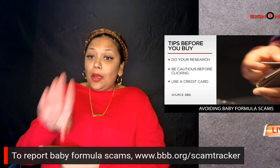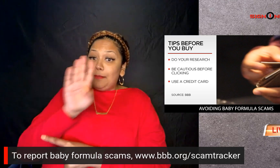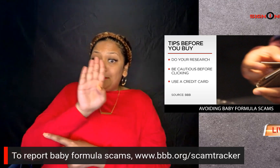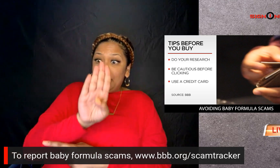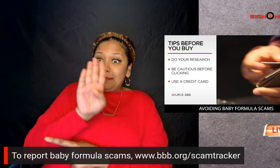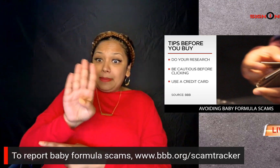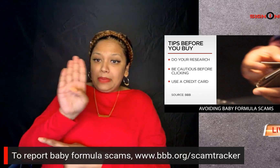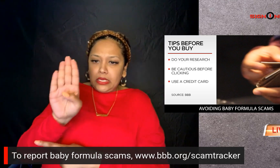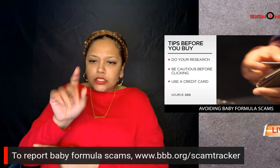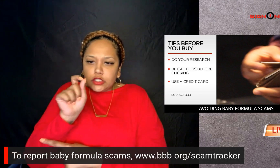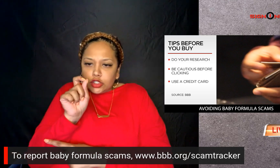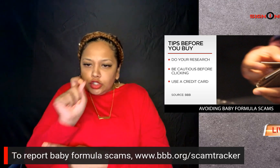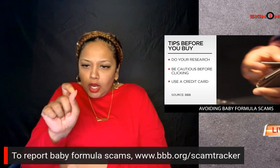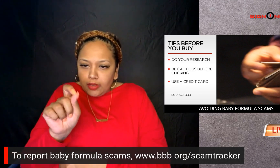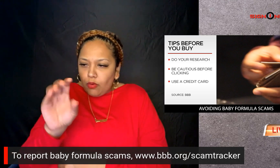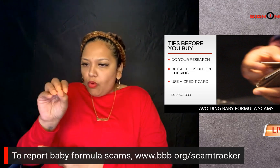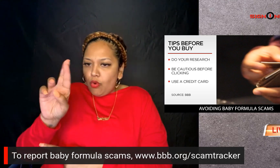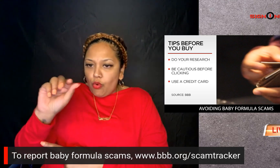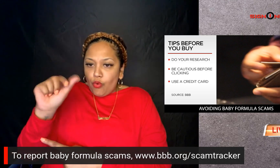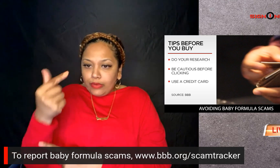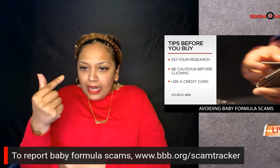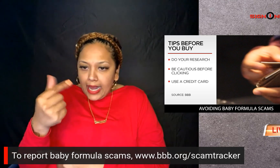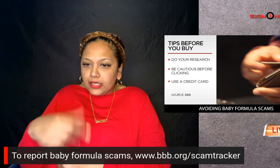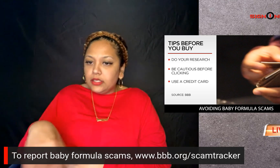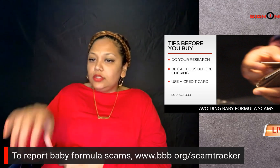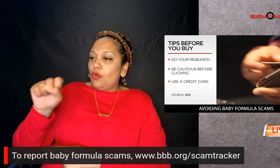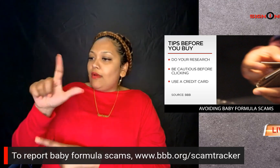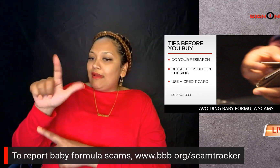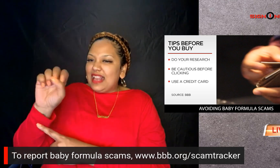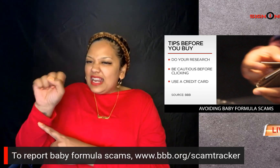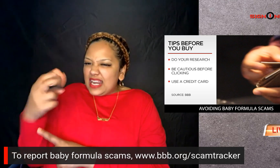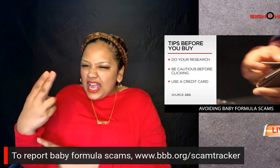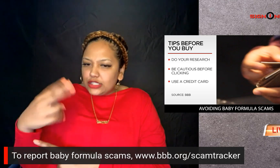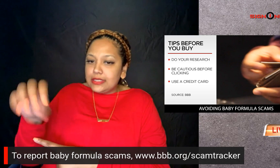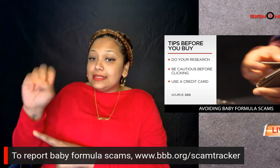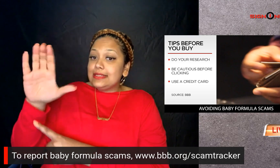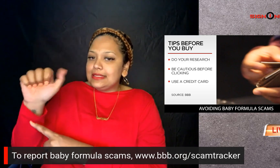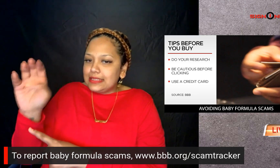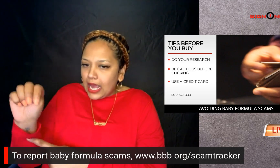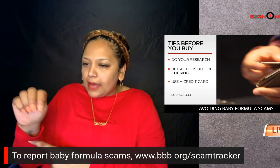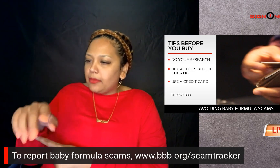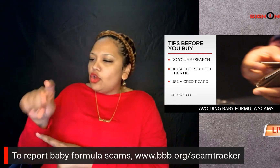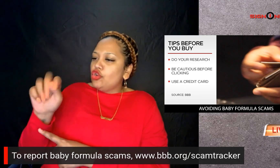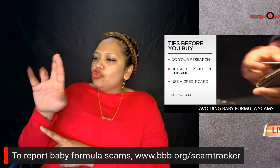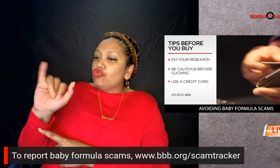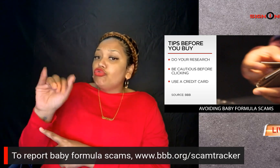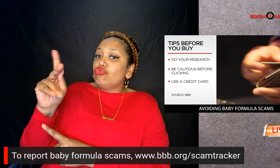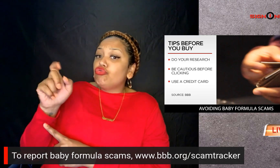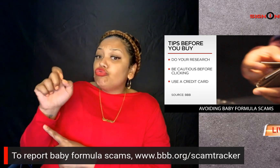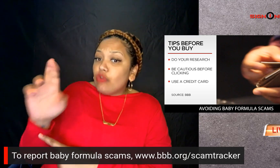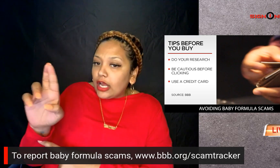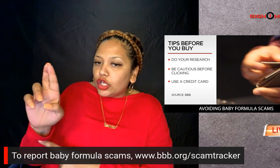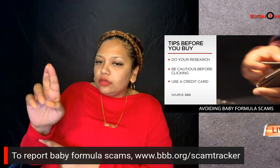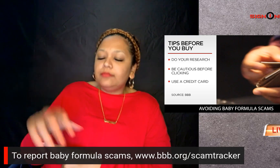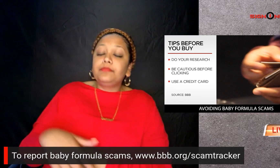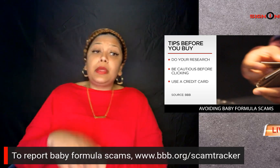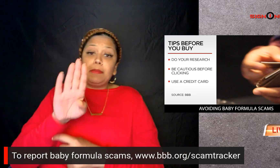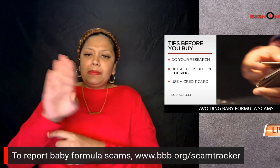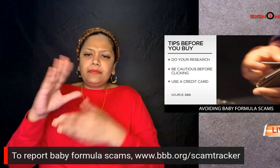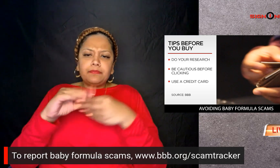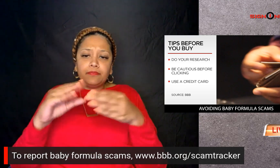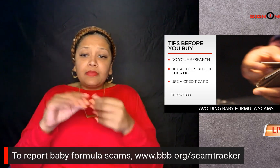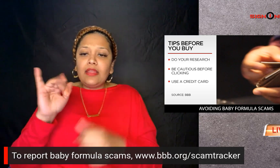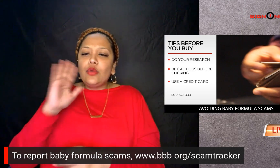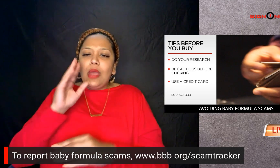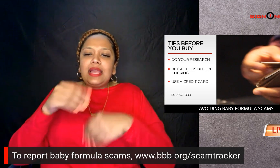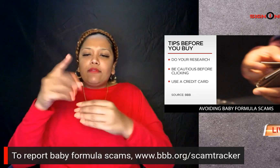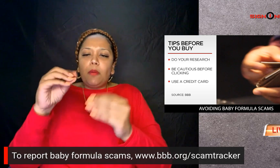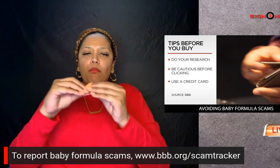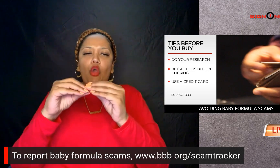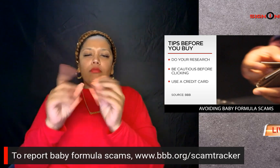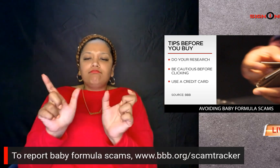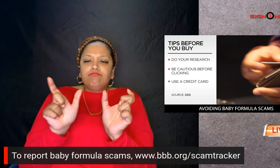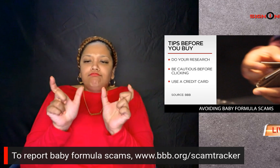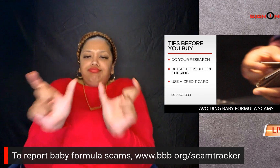Bureau urges you to report it by going to the website BBB.org/scam tracker the BBB says